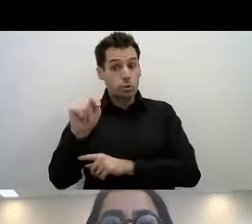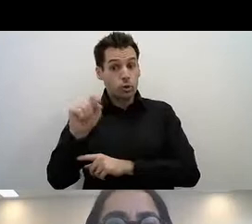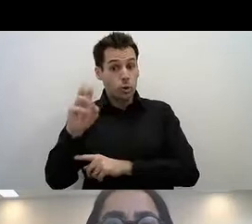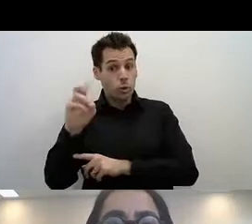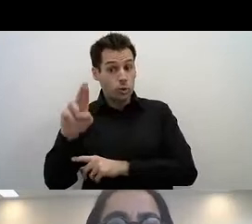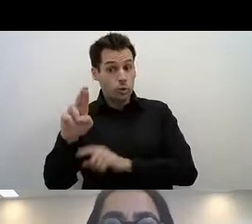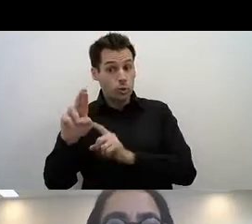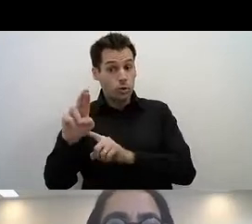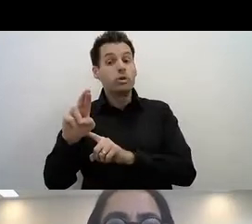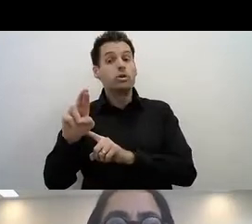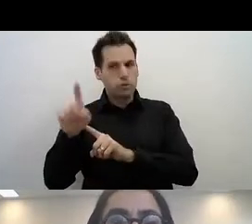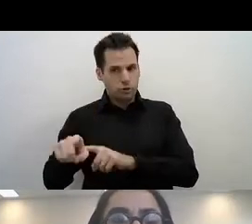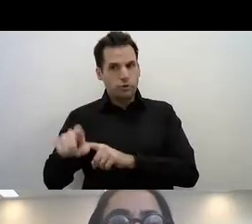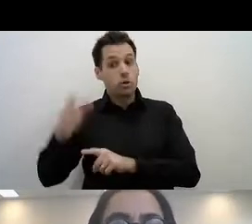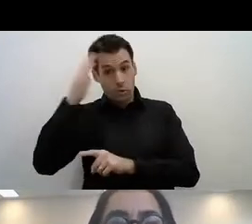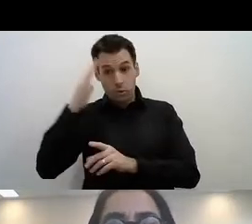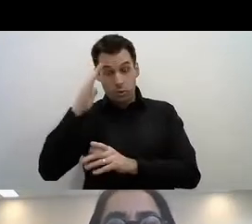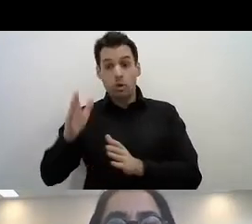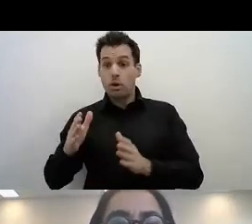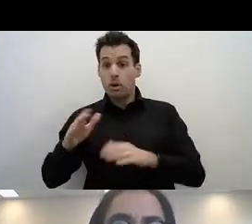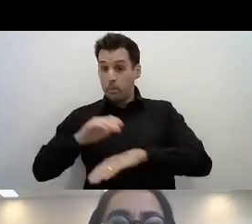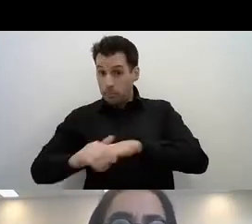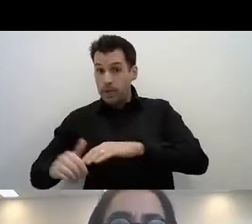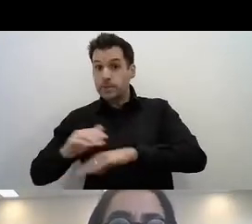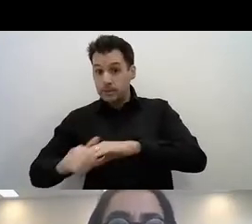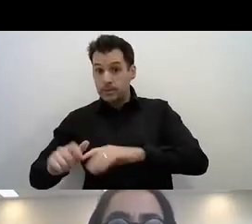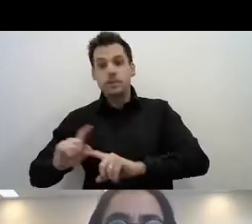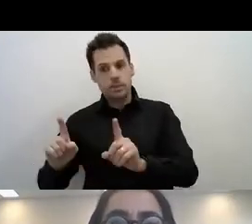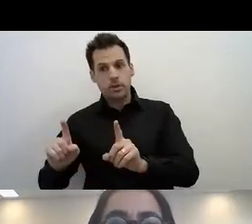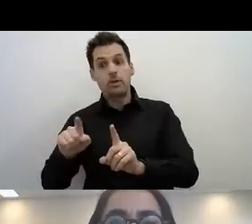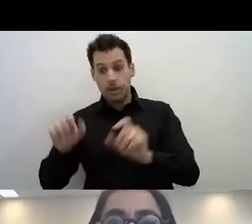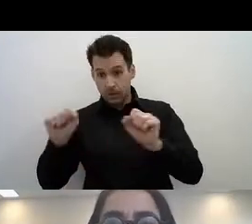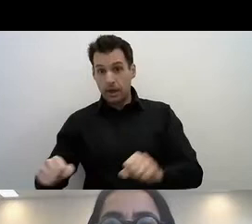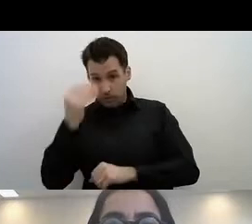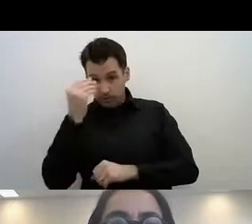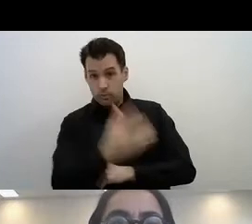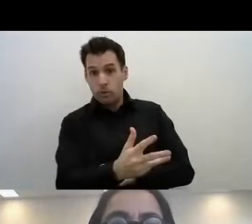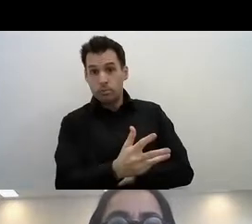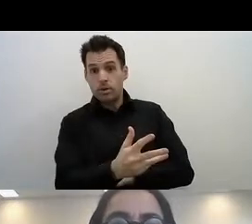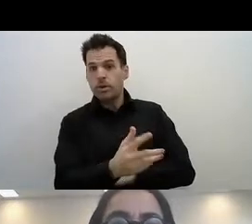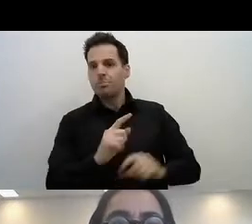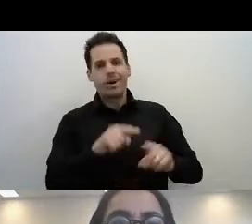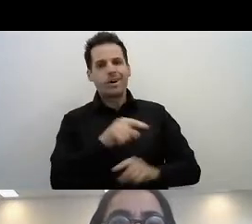concerns with pets generally with mr webb so it's a complainant specific disability related needs